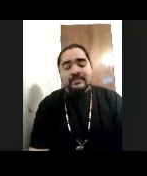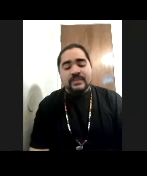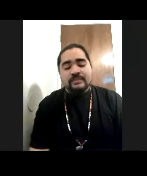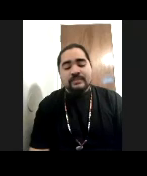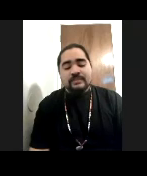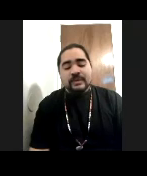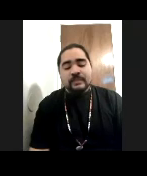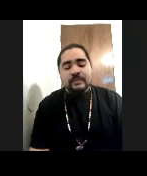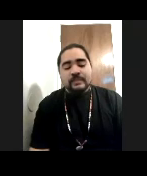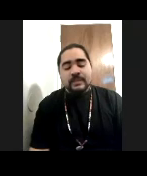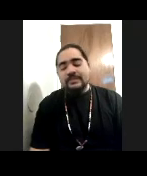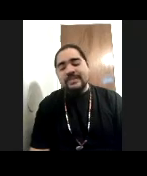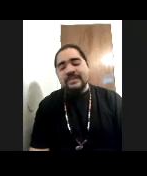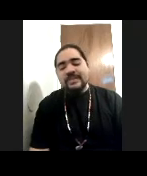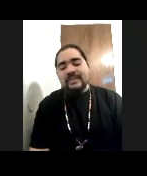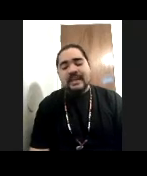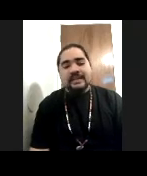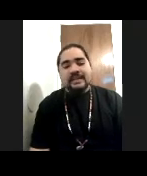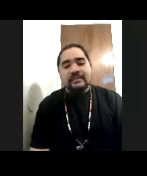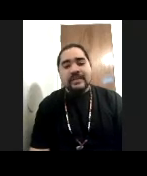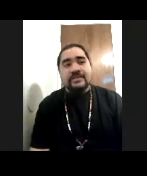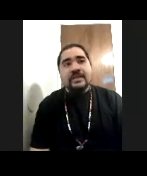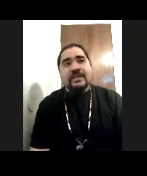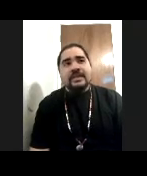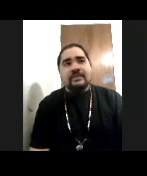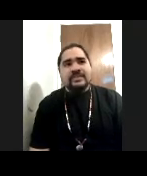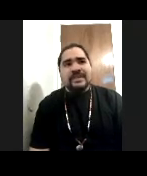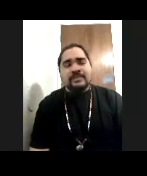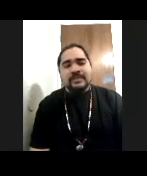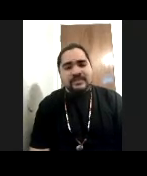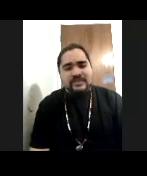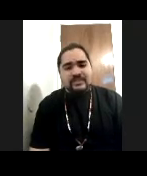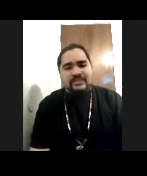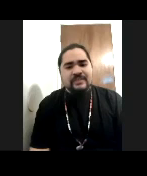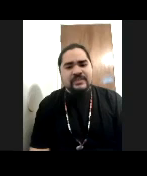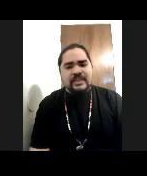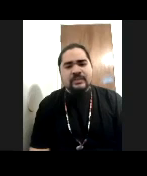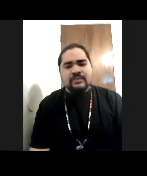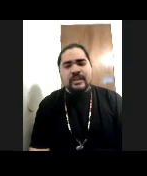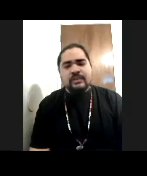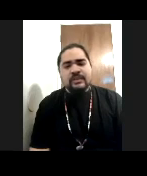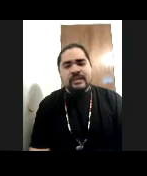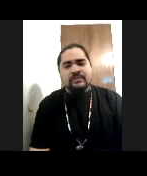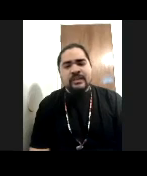some clubs did is that they had little events. You know, for example, the Cesar Chavez Day, which I really enjoyed,